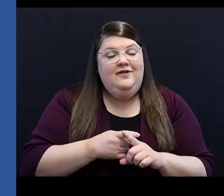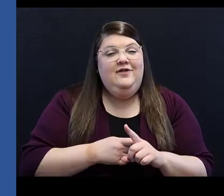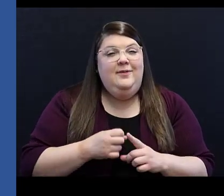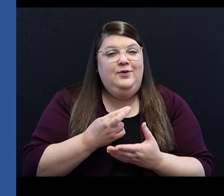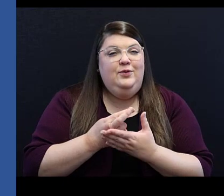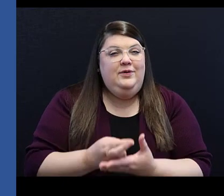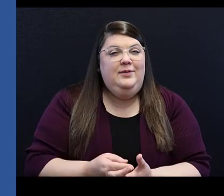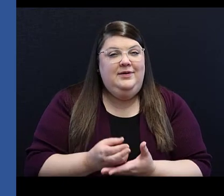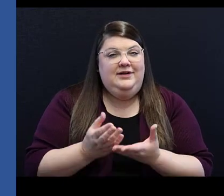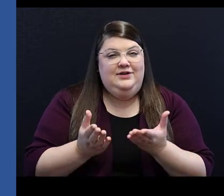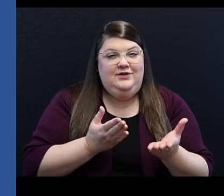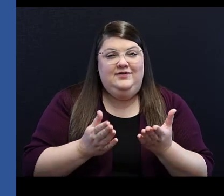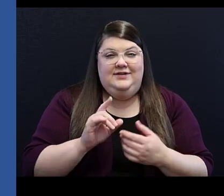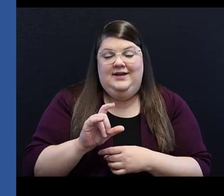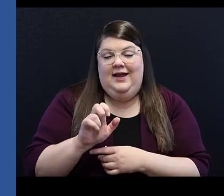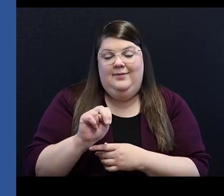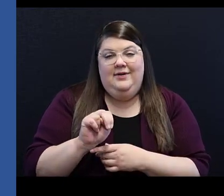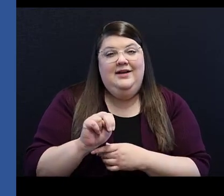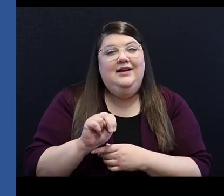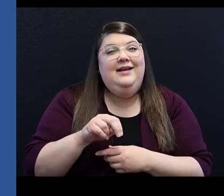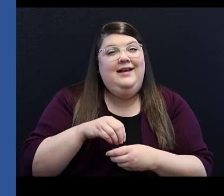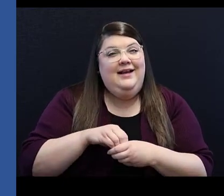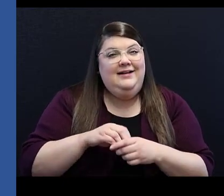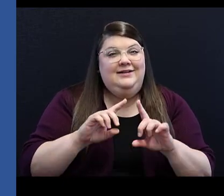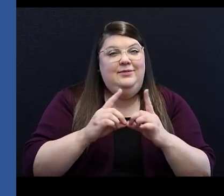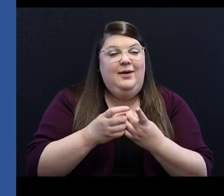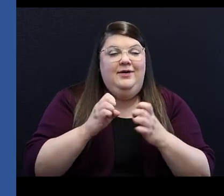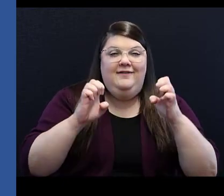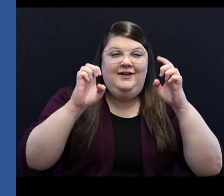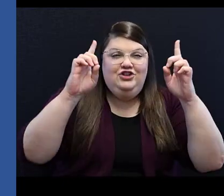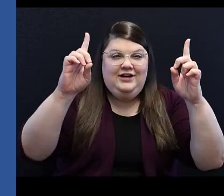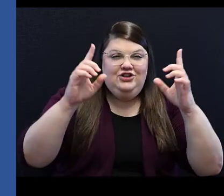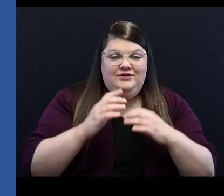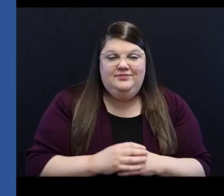Services Administration, in the Department of Education.